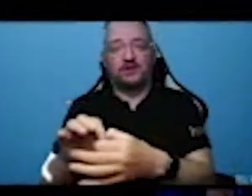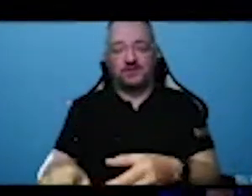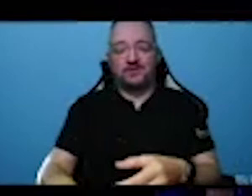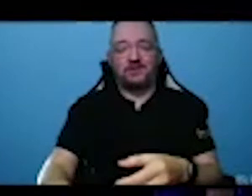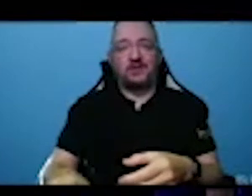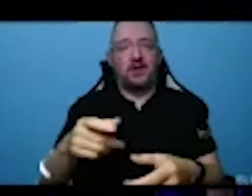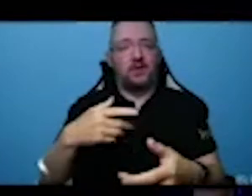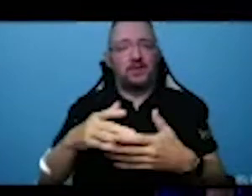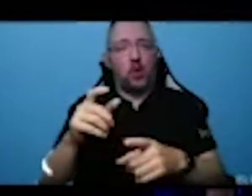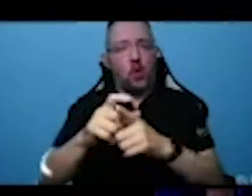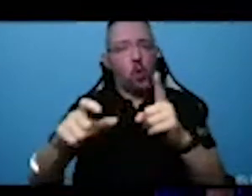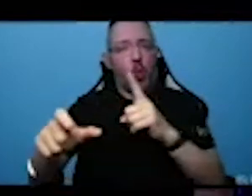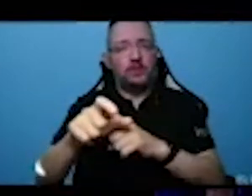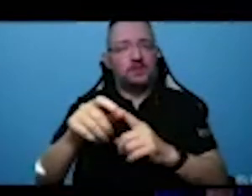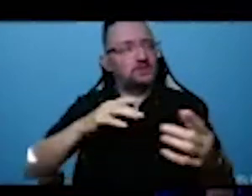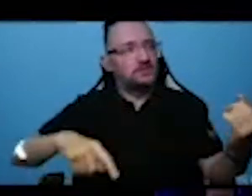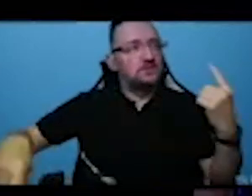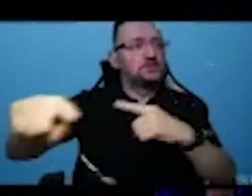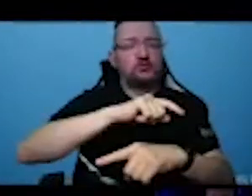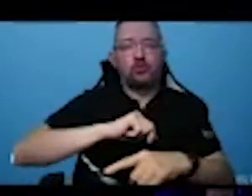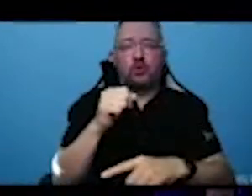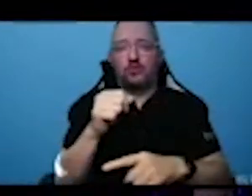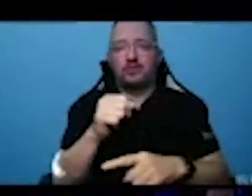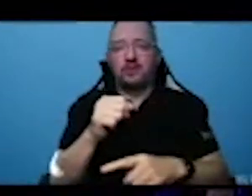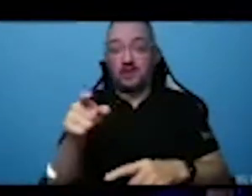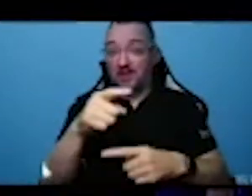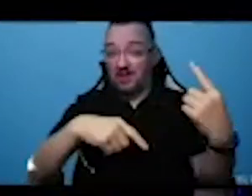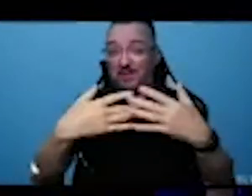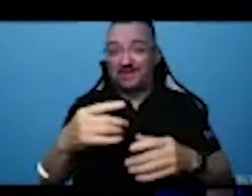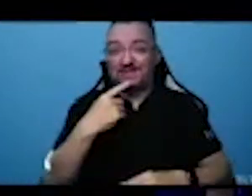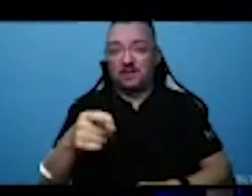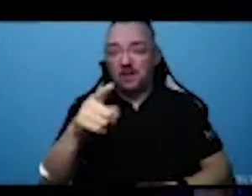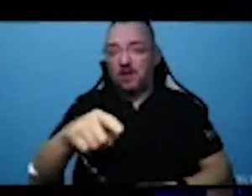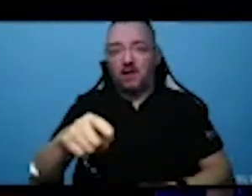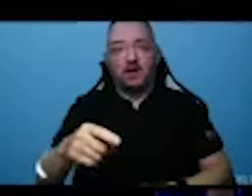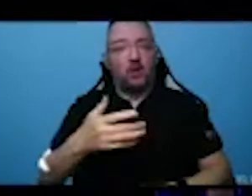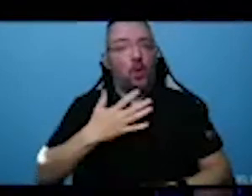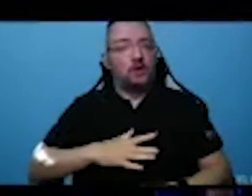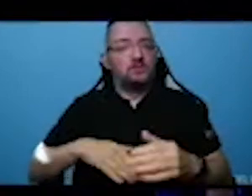Scotland who very clearly said that they want to be part of this thinking. They want to be part of thinking about